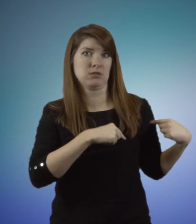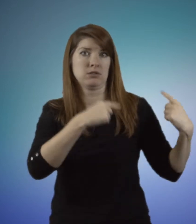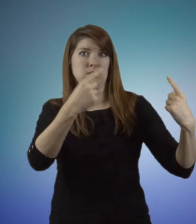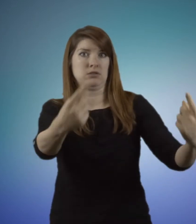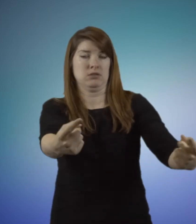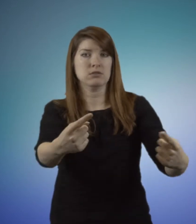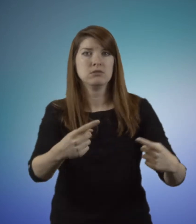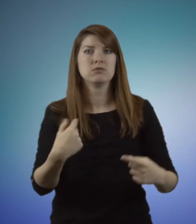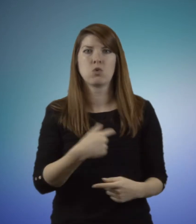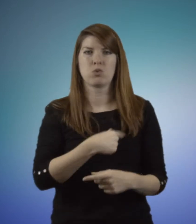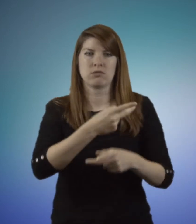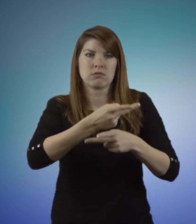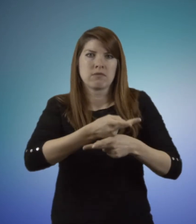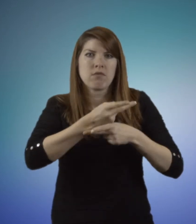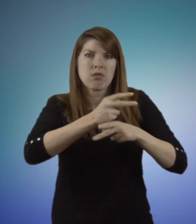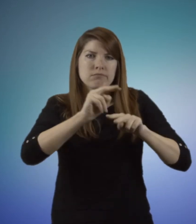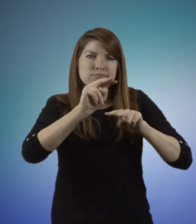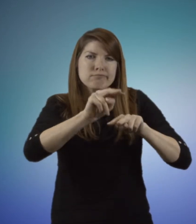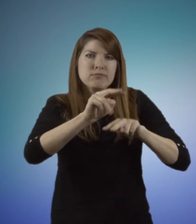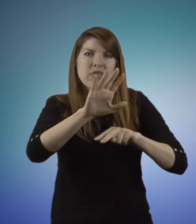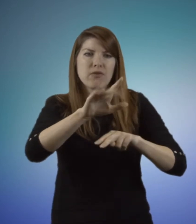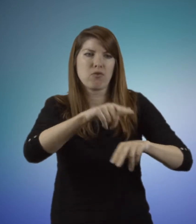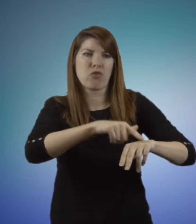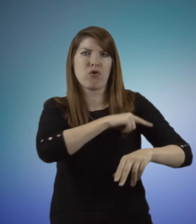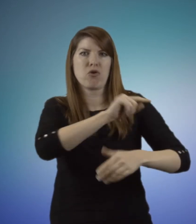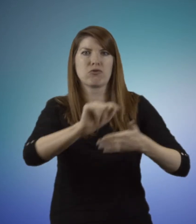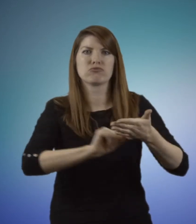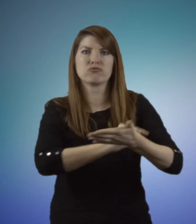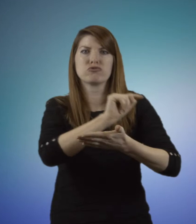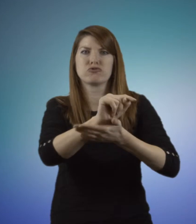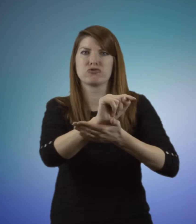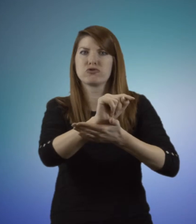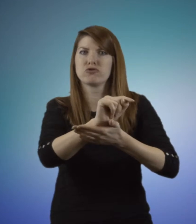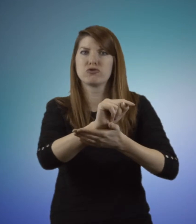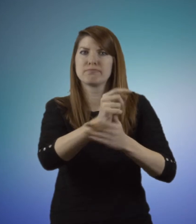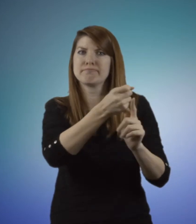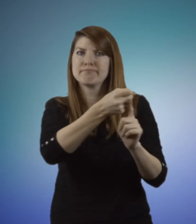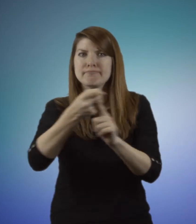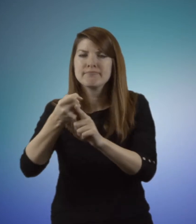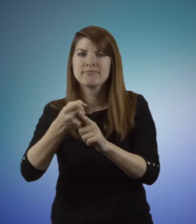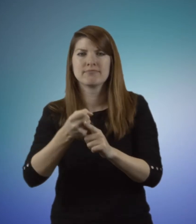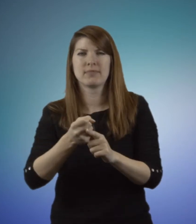that they receive over time so that we can carefully monitor those long term trajectories